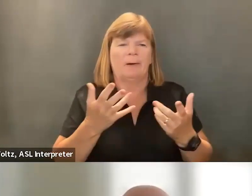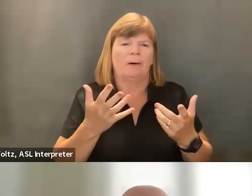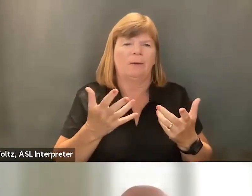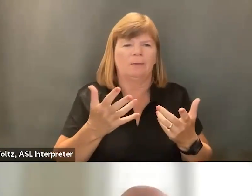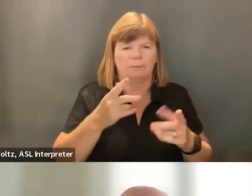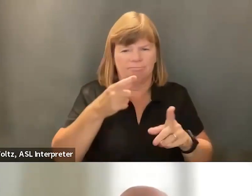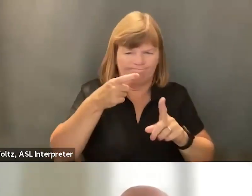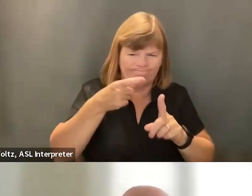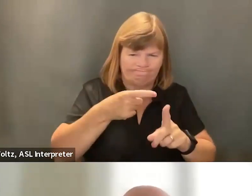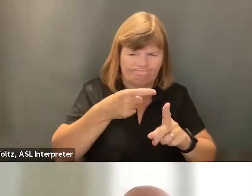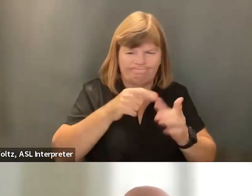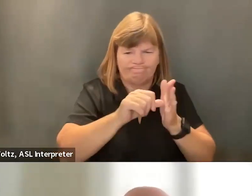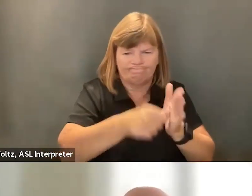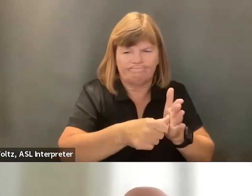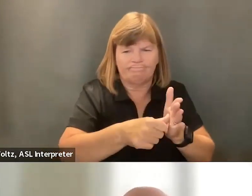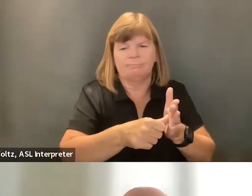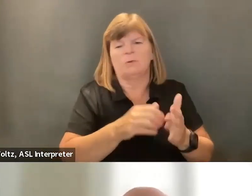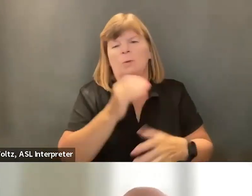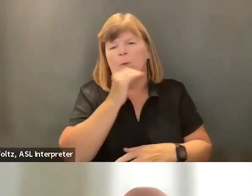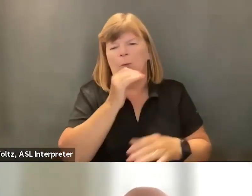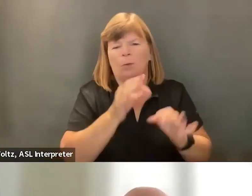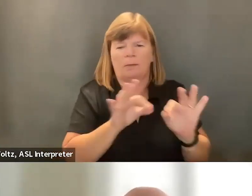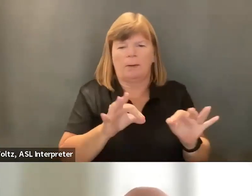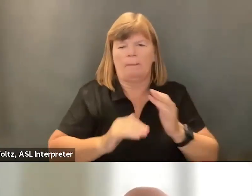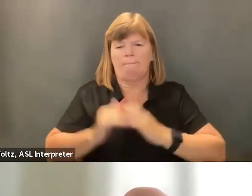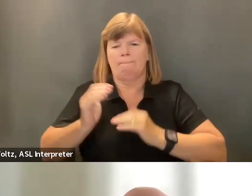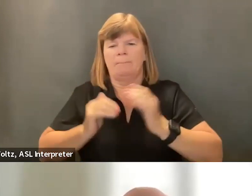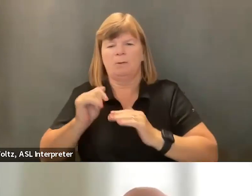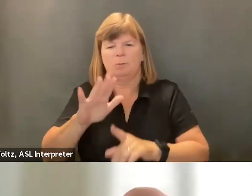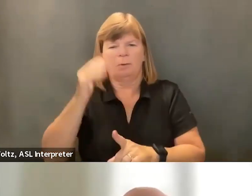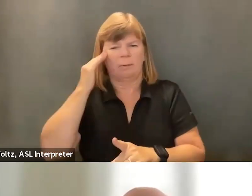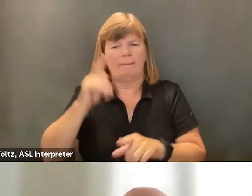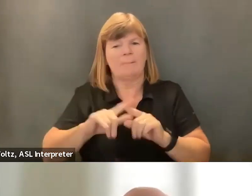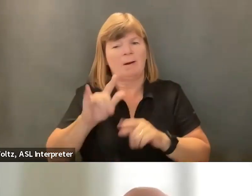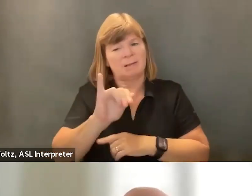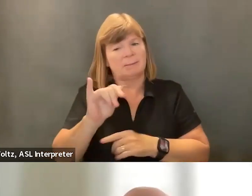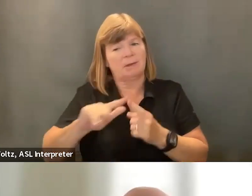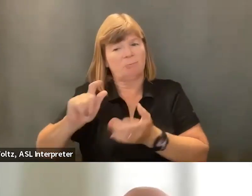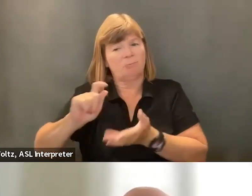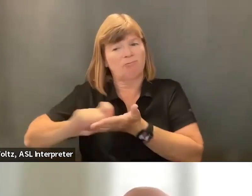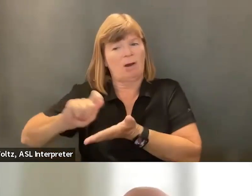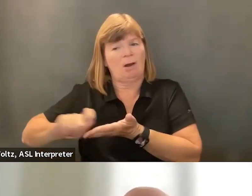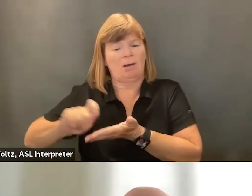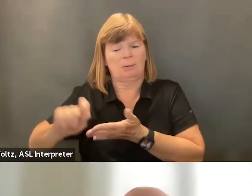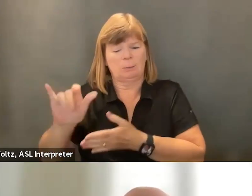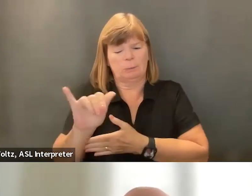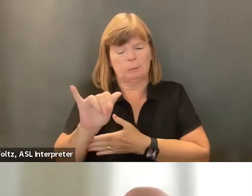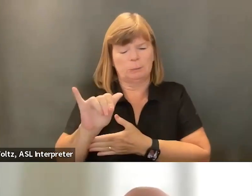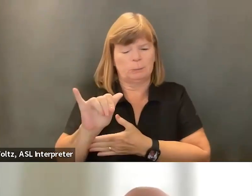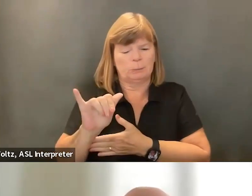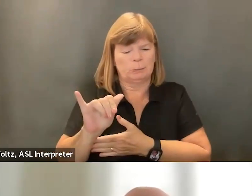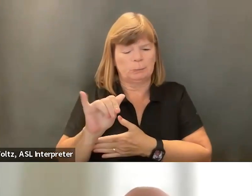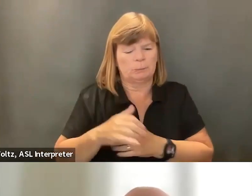language building knowledge but also writing so it's we we're not under emphasizing phonics